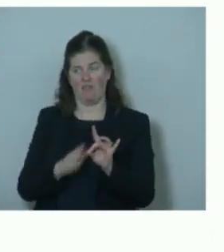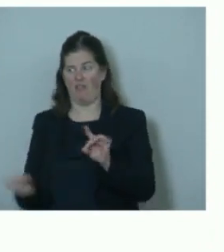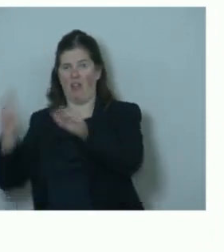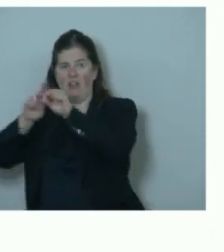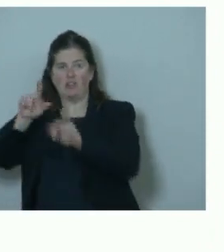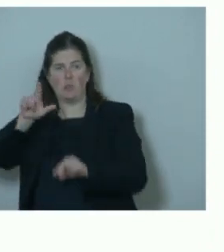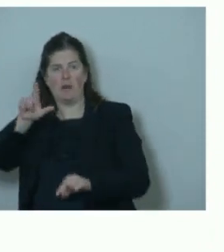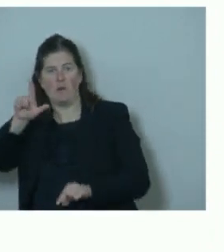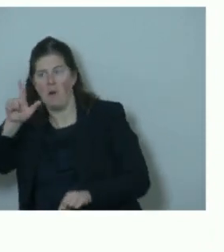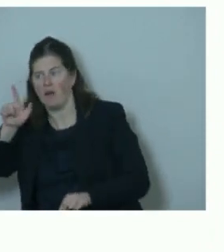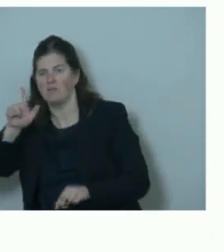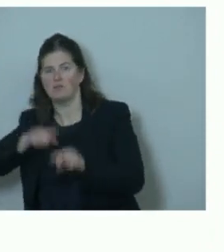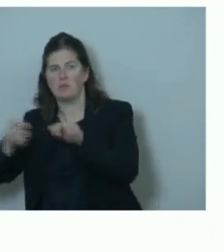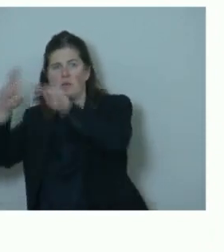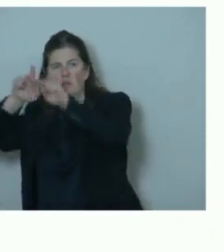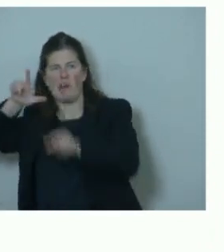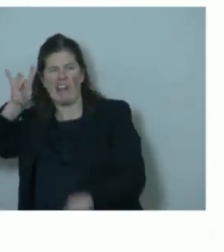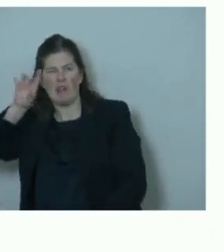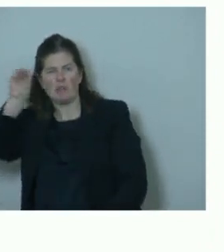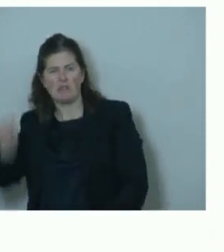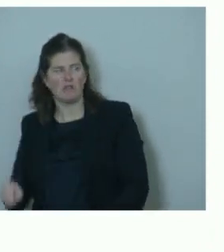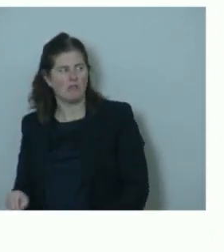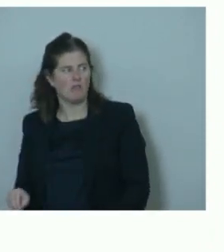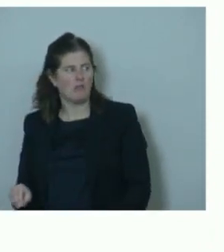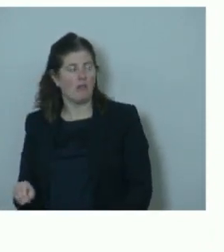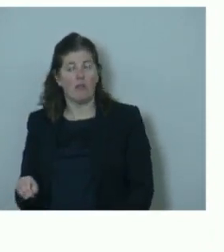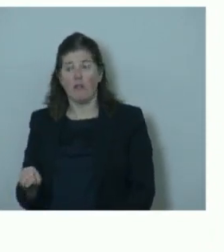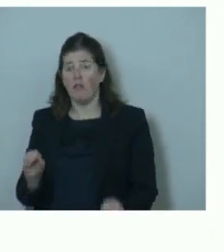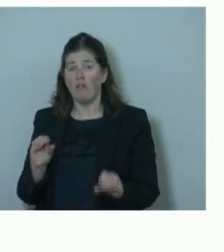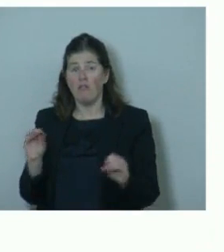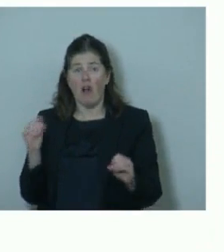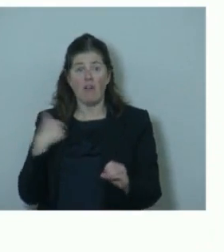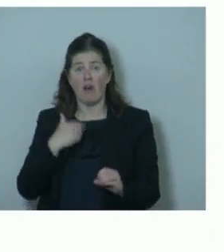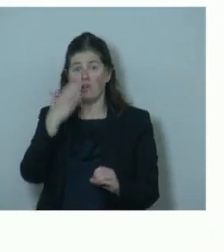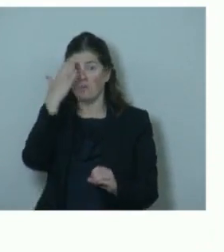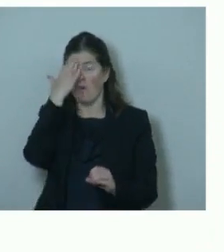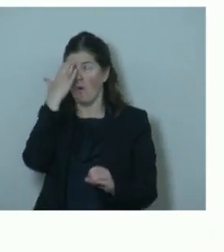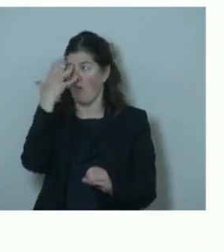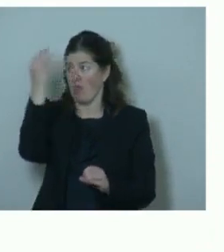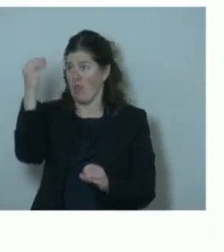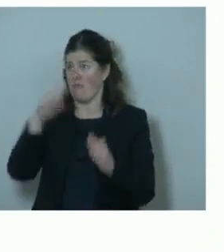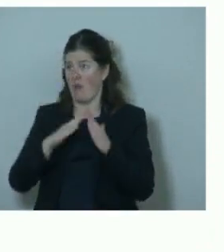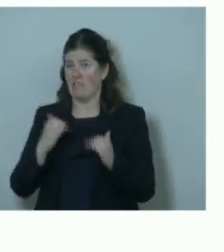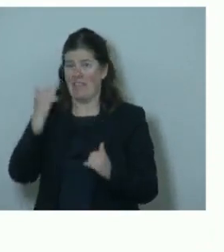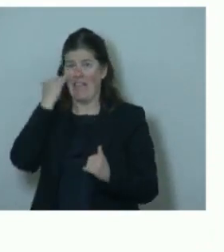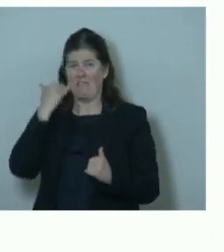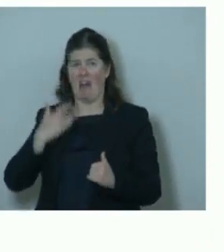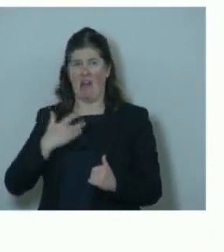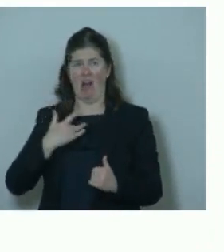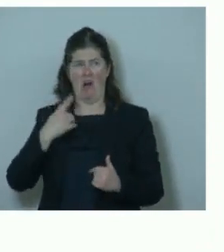THE MORTALITY RATE, ONCE YOU GET 70 AND ABOVE GOES FROM 8% TO 21% TO 28%.